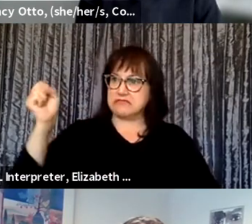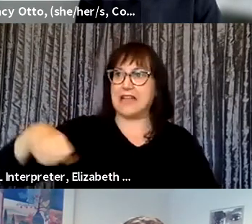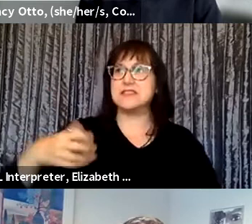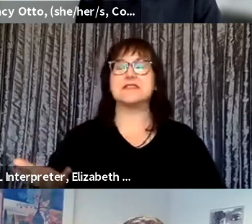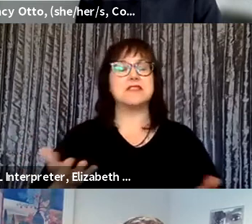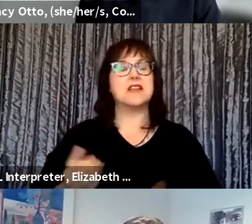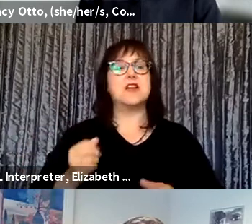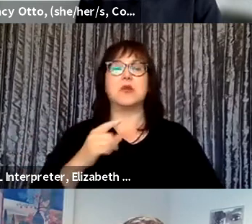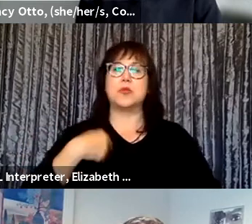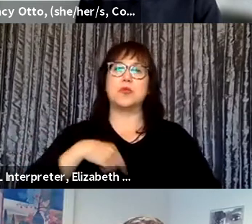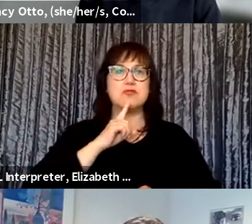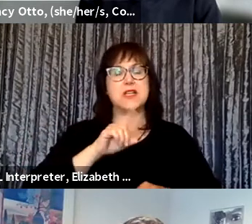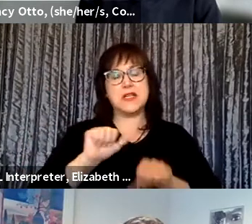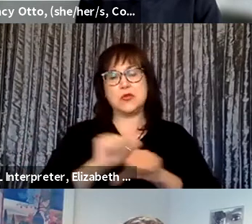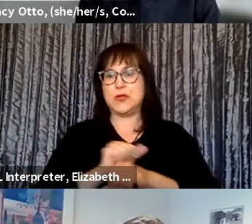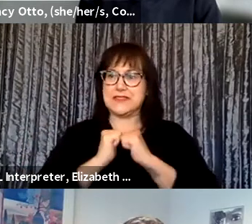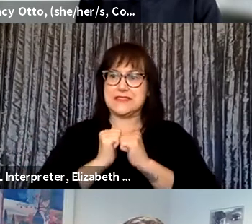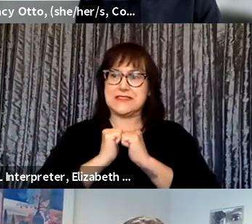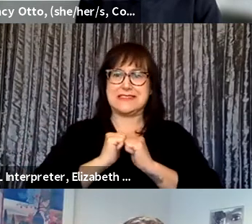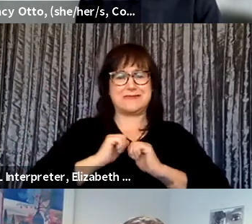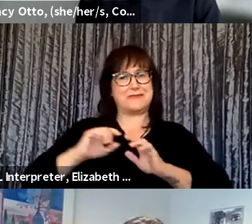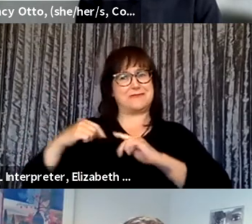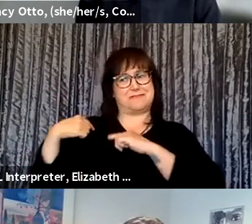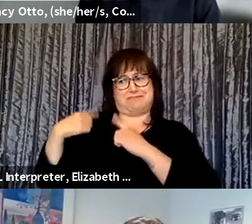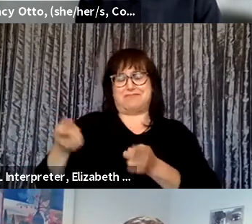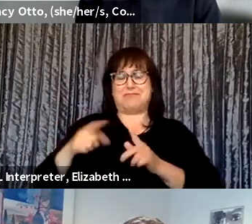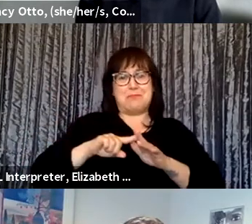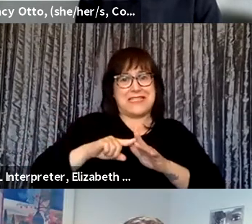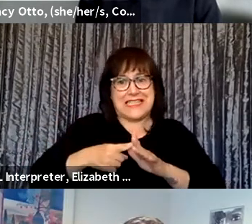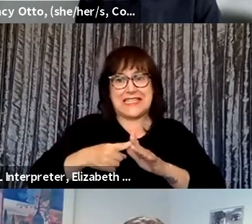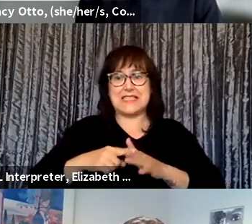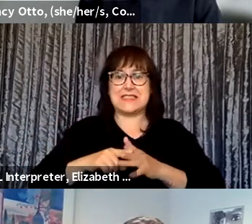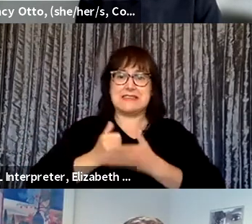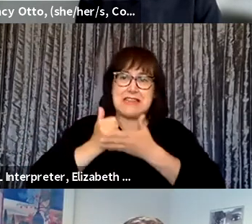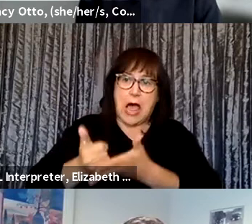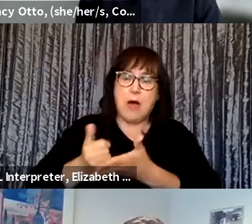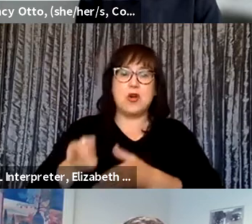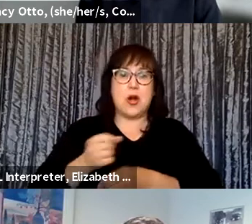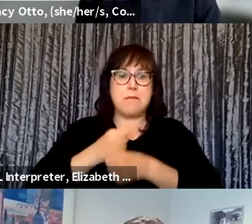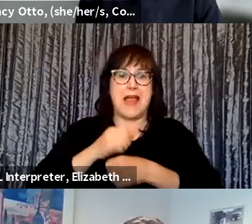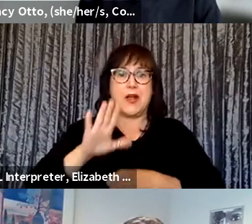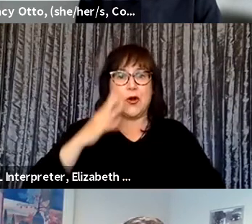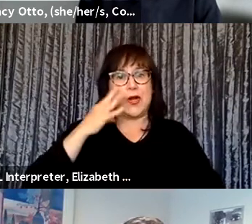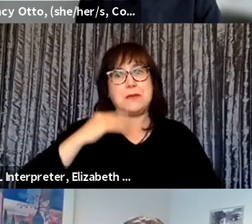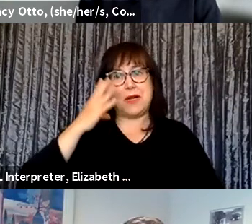we really worked together from the very, very beginning to just help her make her, her experience come to life.